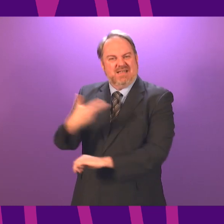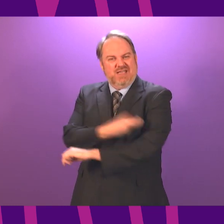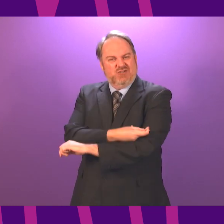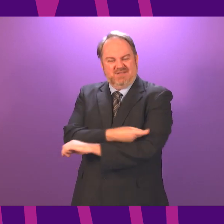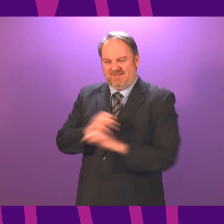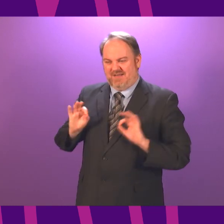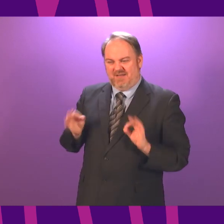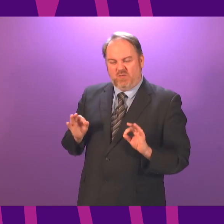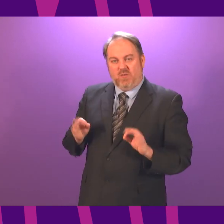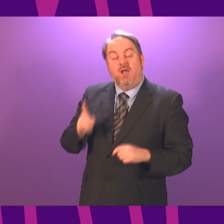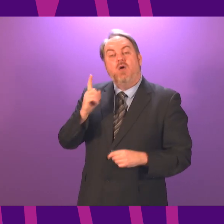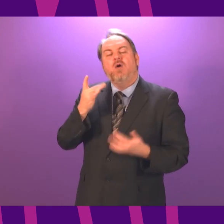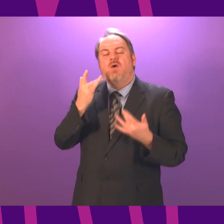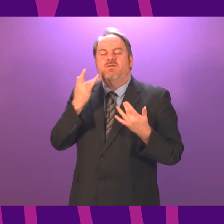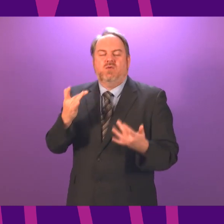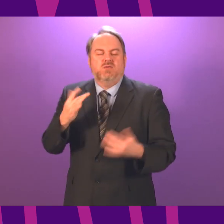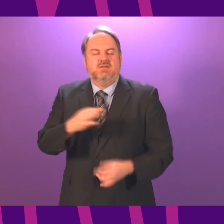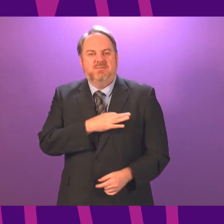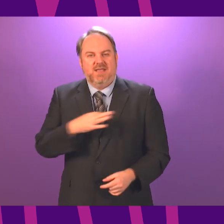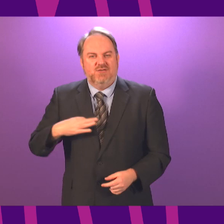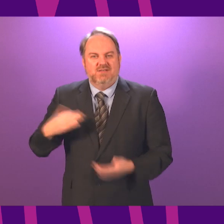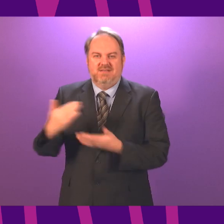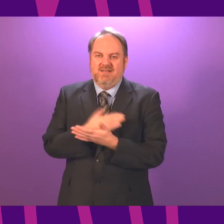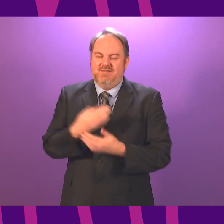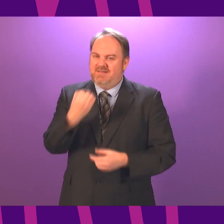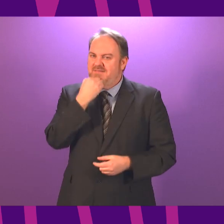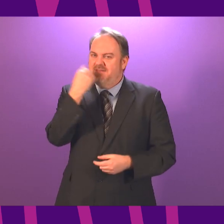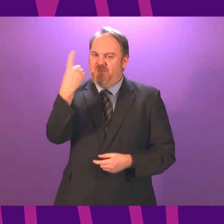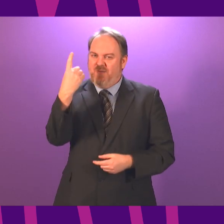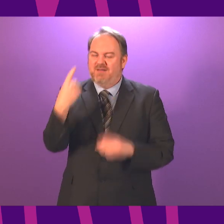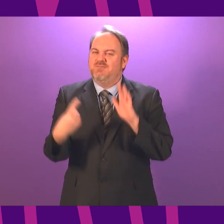Patient safety is paramount, but does the First Minister accept that unnecessary red